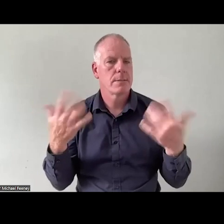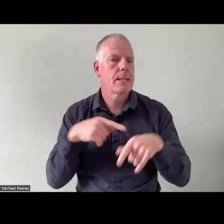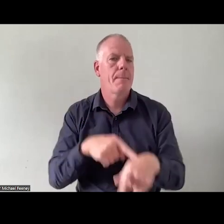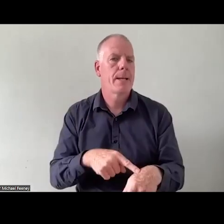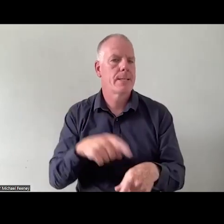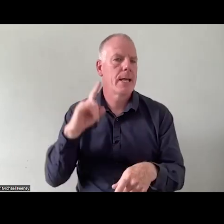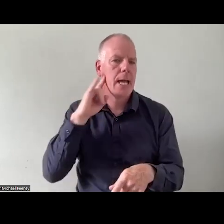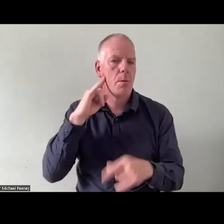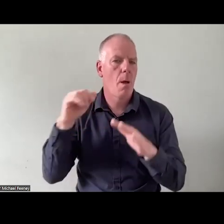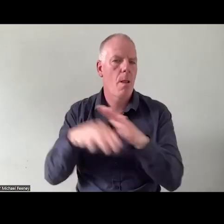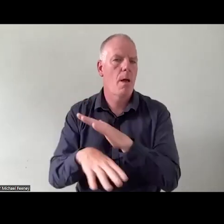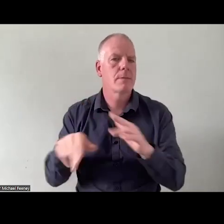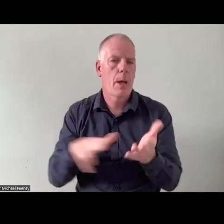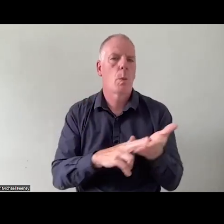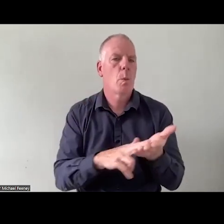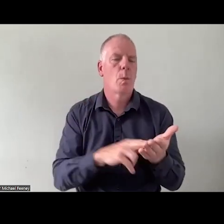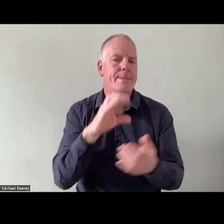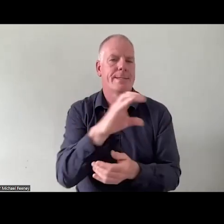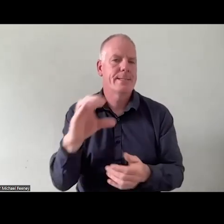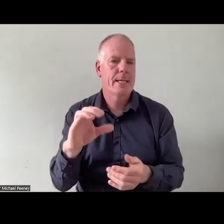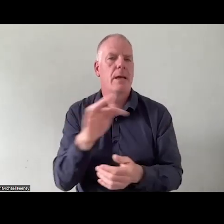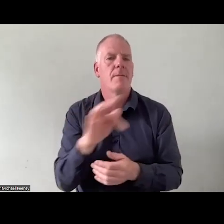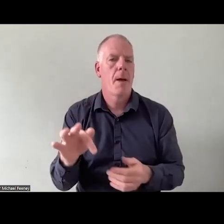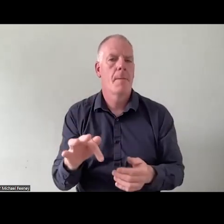who can take advantage of captioning, from profoundly deaf people